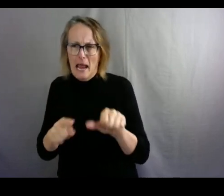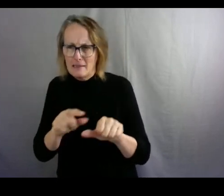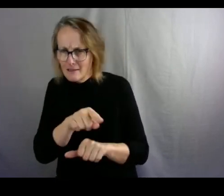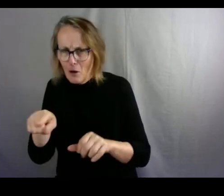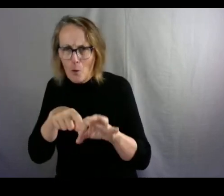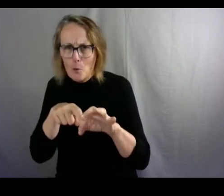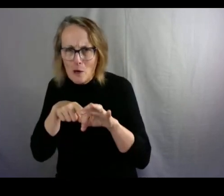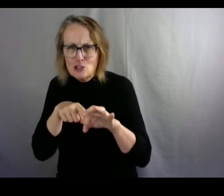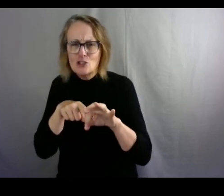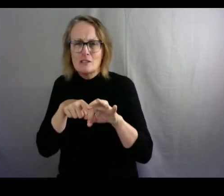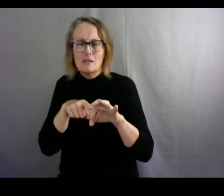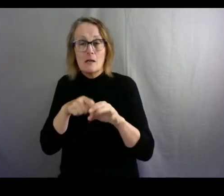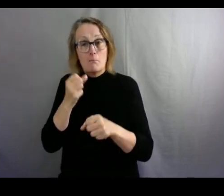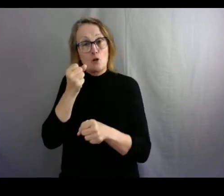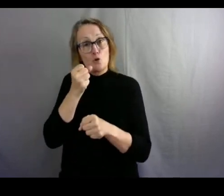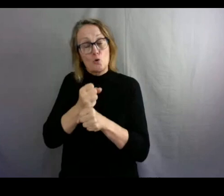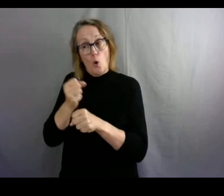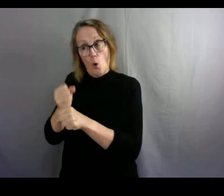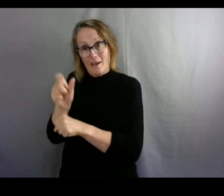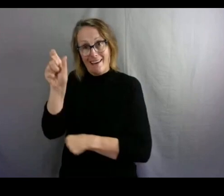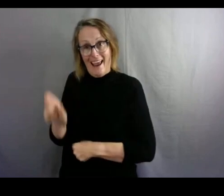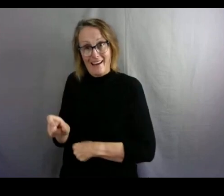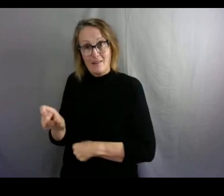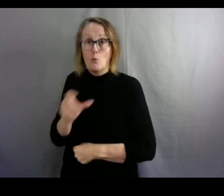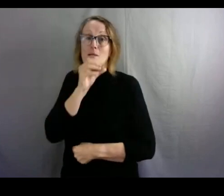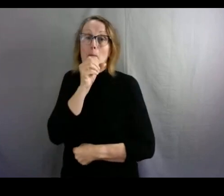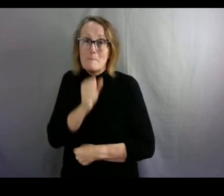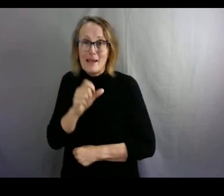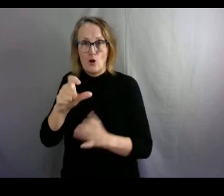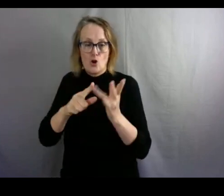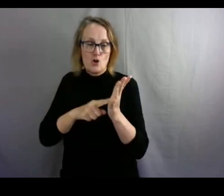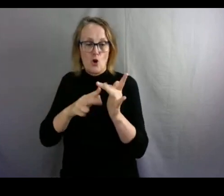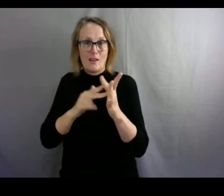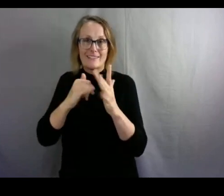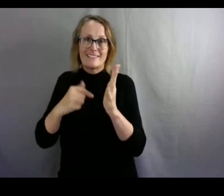Gauguin was, of course, a male colonist at a particular time. I don't think any of us would say